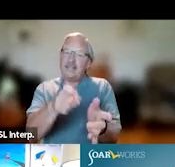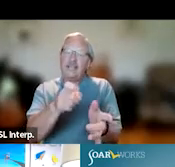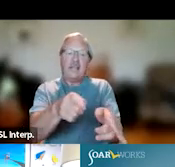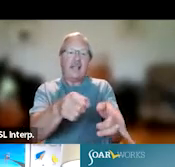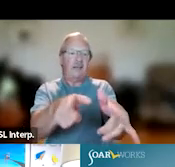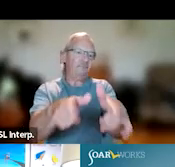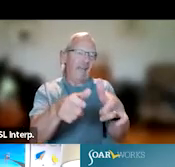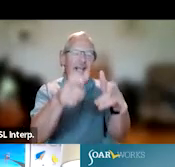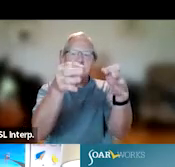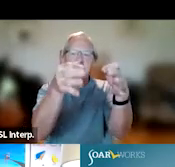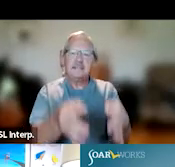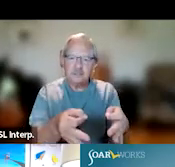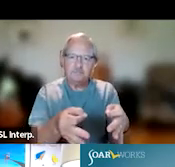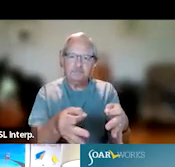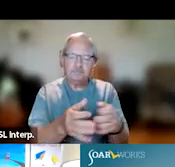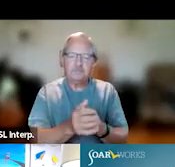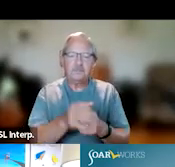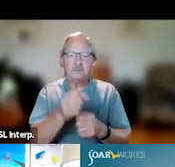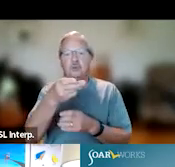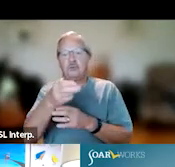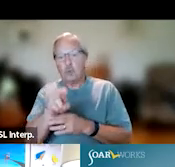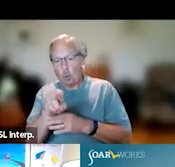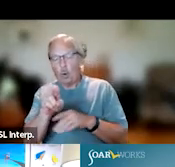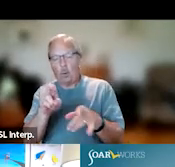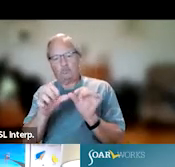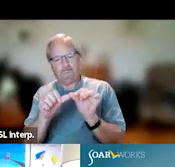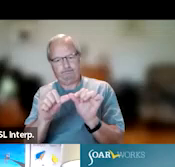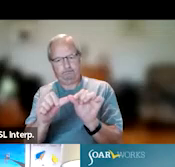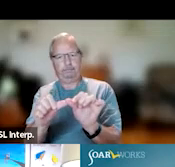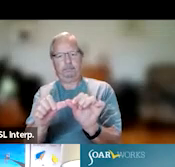All right, so SOAR will continue because that model